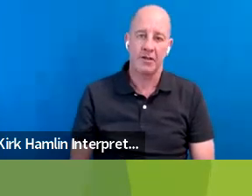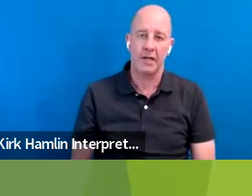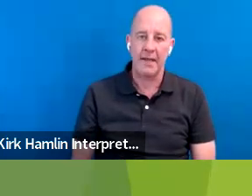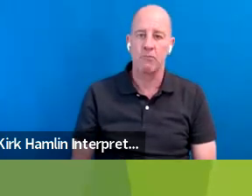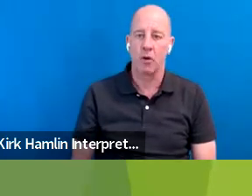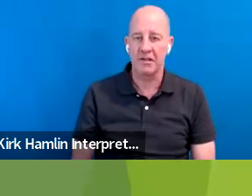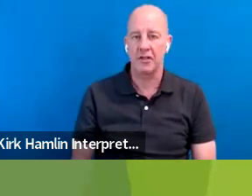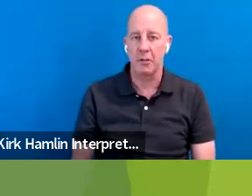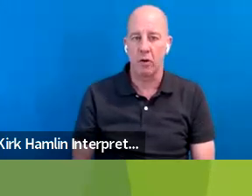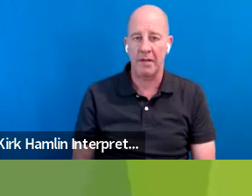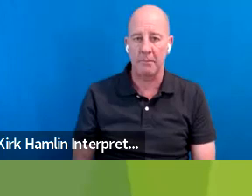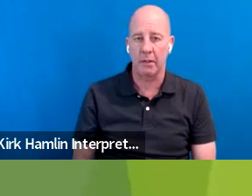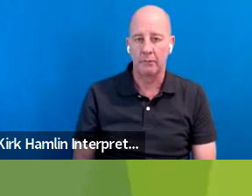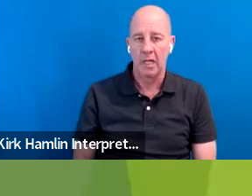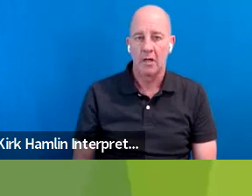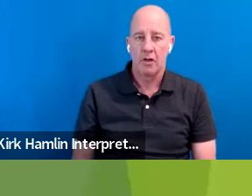So it's going to make more sense to more people.